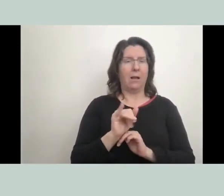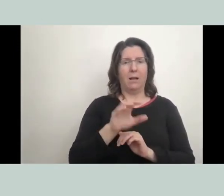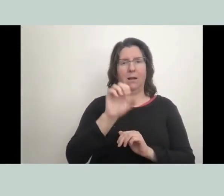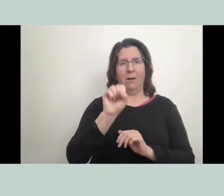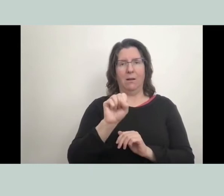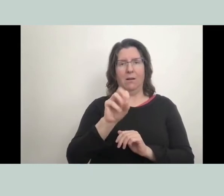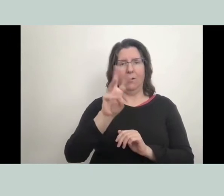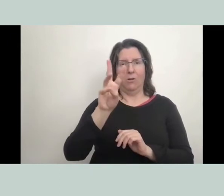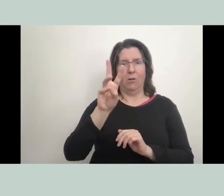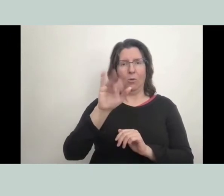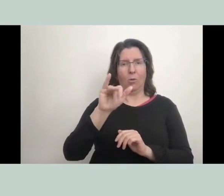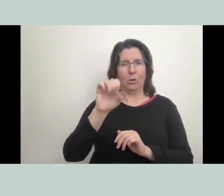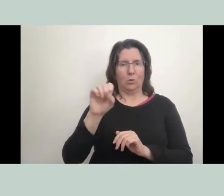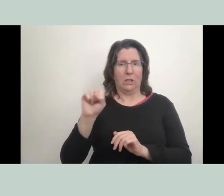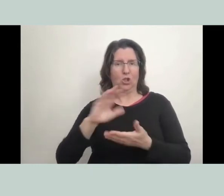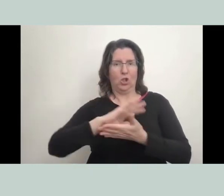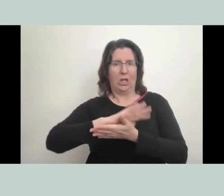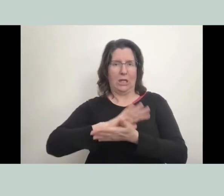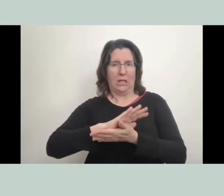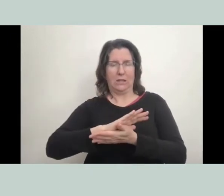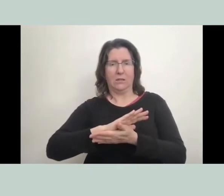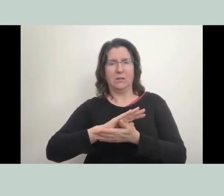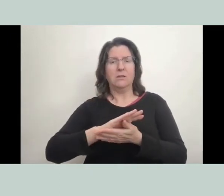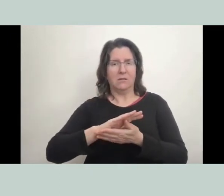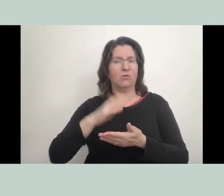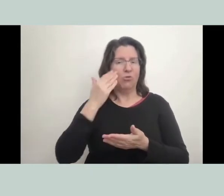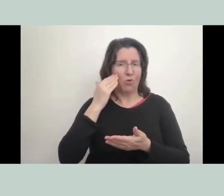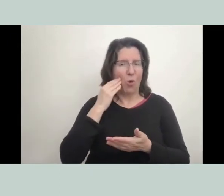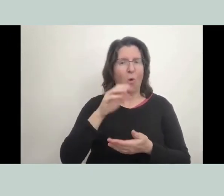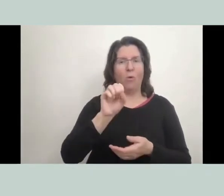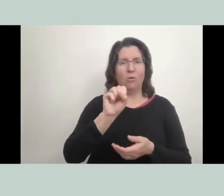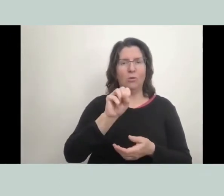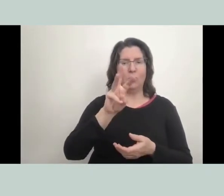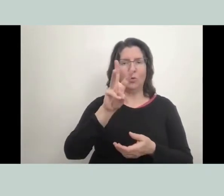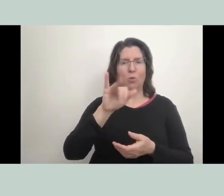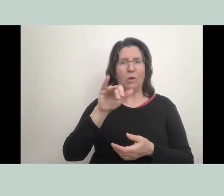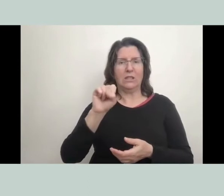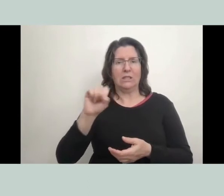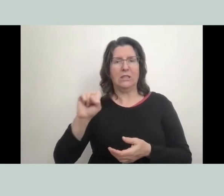I propose our teaching approach for these students can be thought of as the 'Swiss Cheese Model' . . .